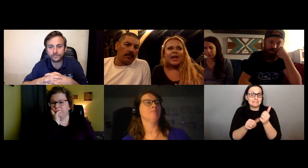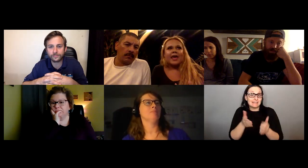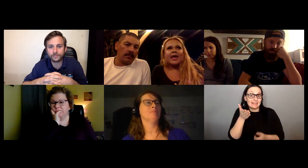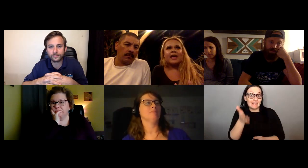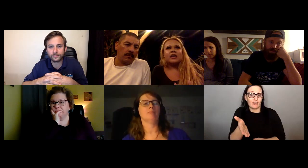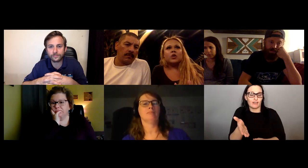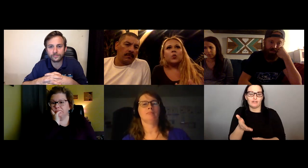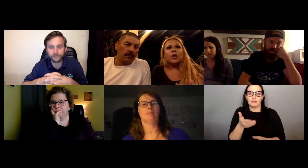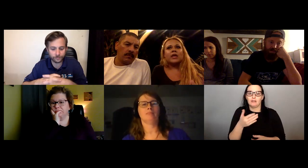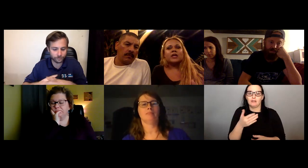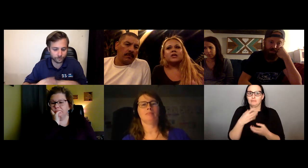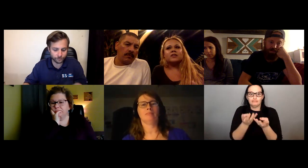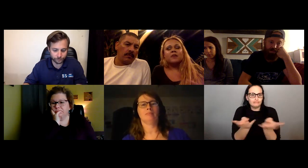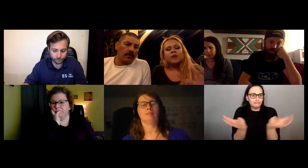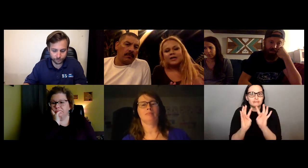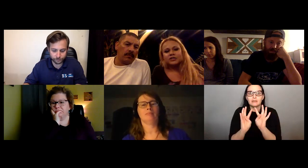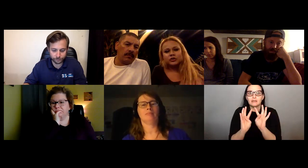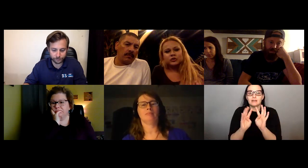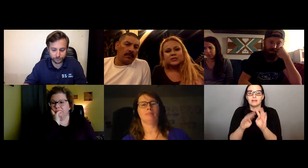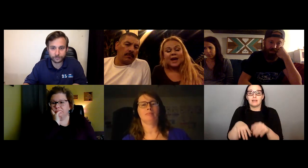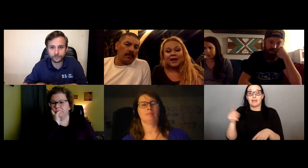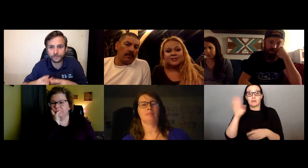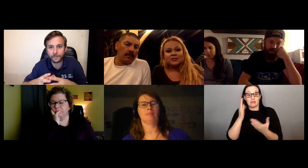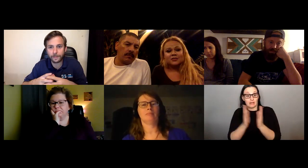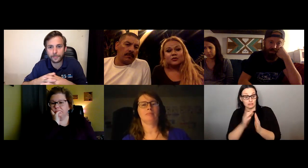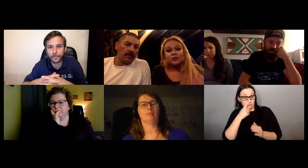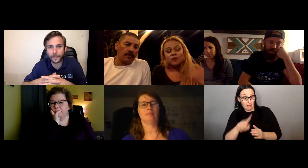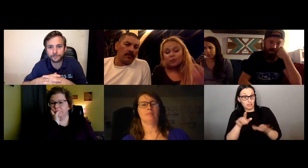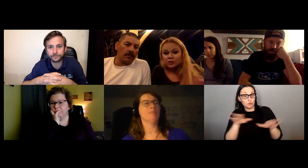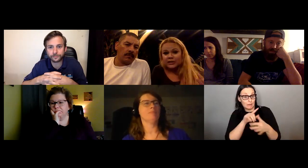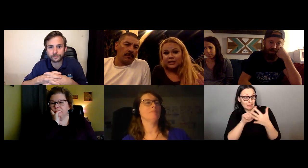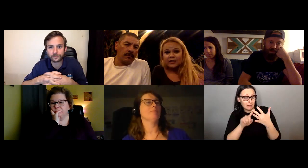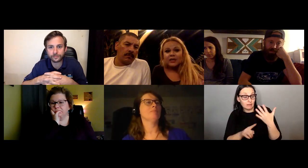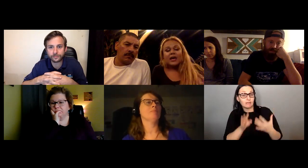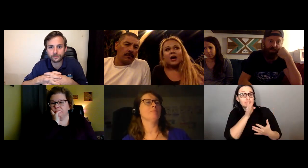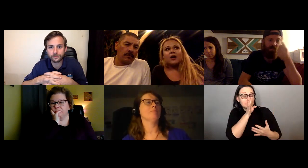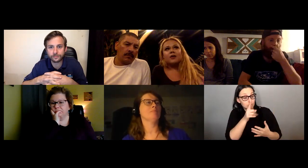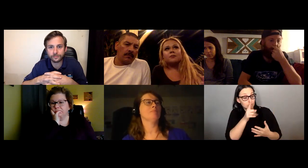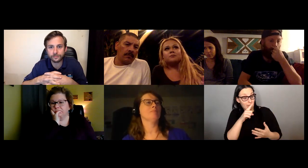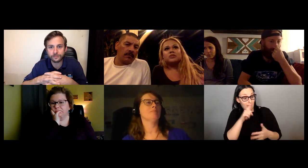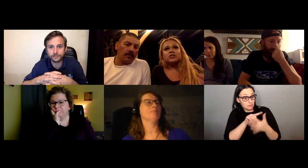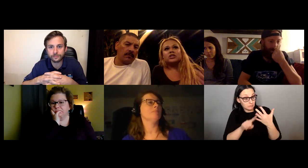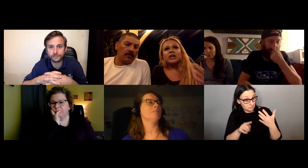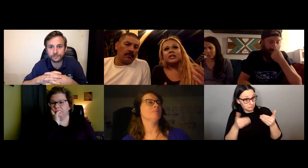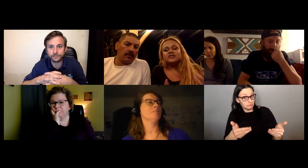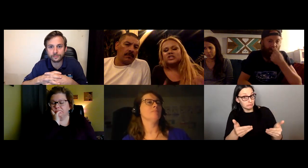and when they would ask her to do a task